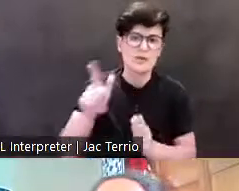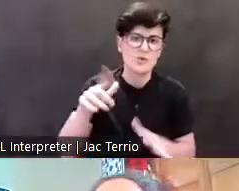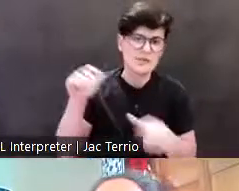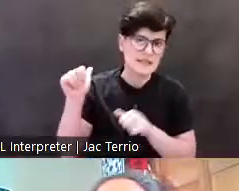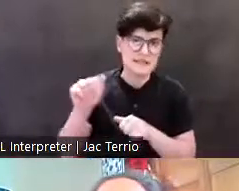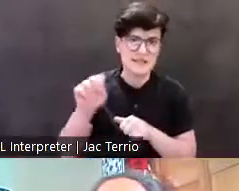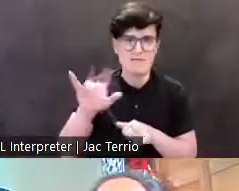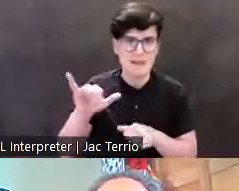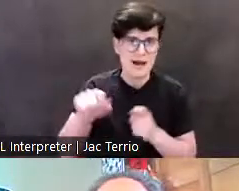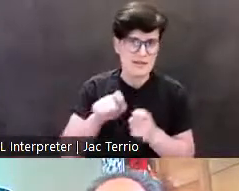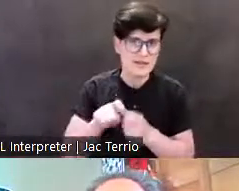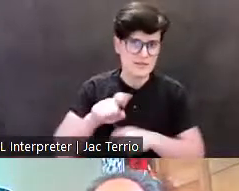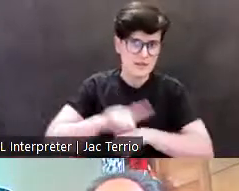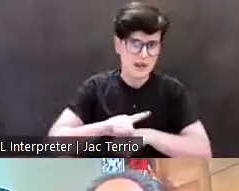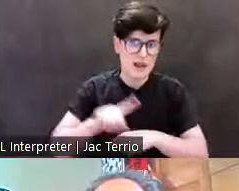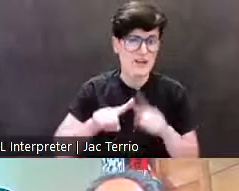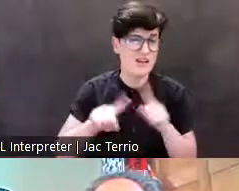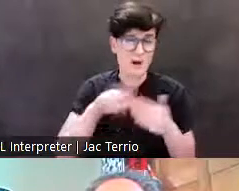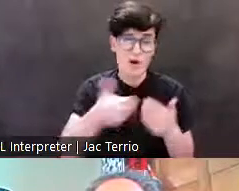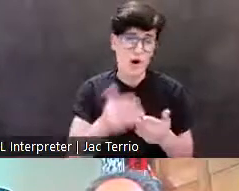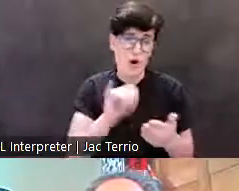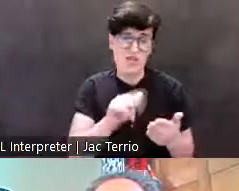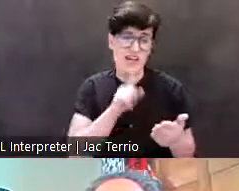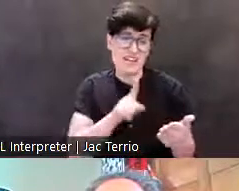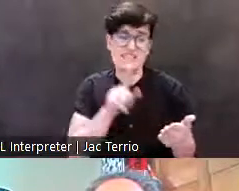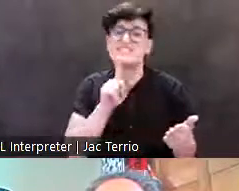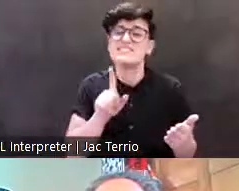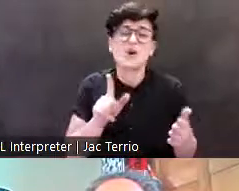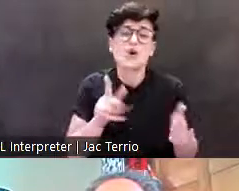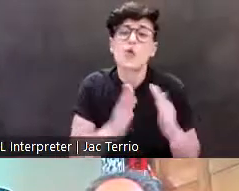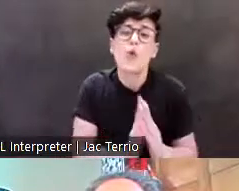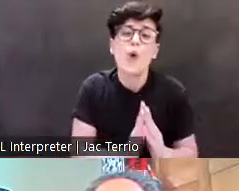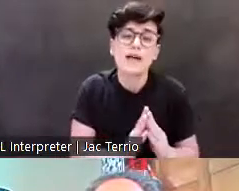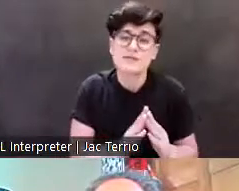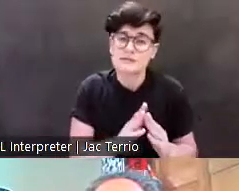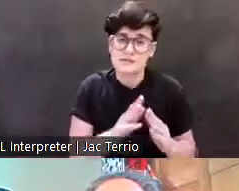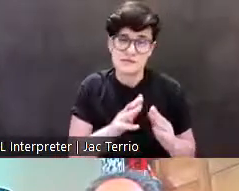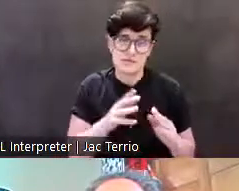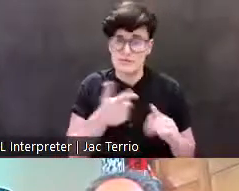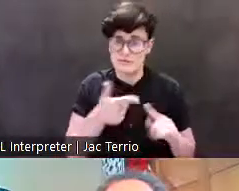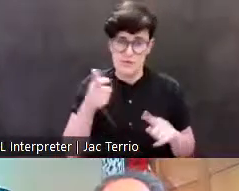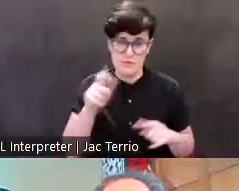But all it really is, it's a request by the landlord to leave by a certain date and if